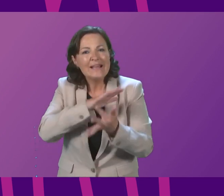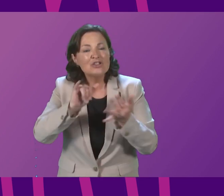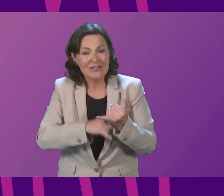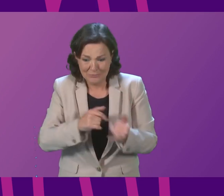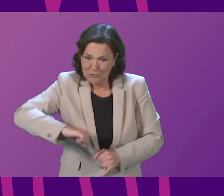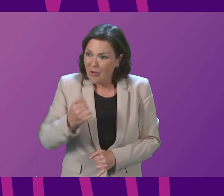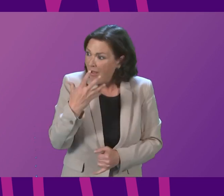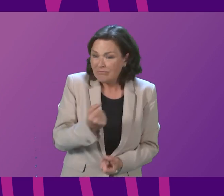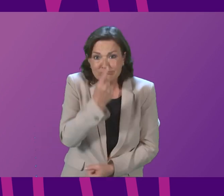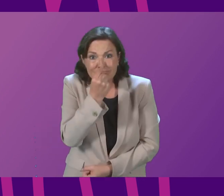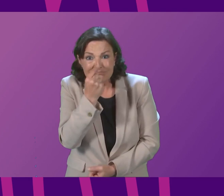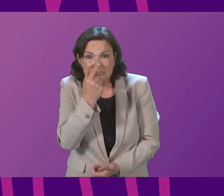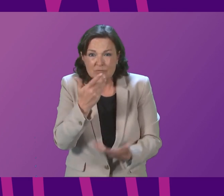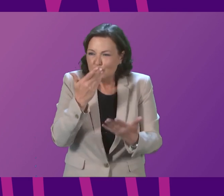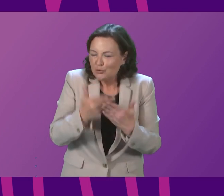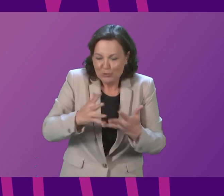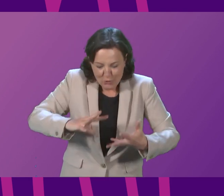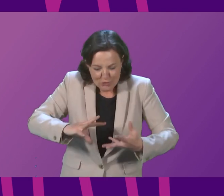Scotland has the potential to rebuild stronger.